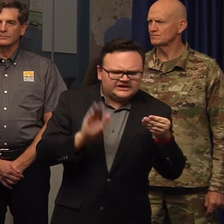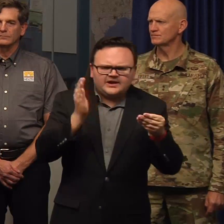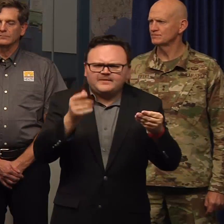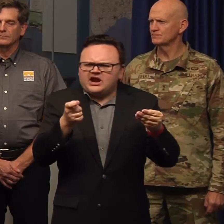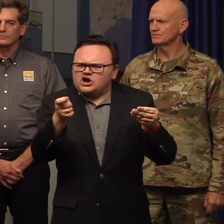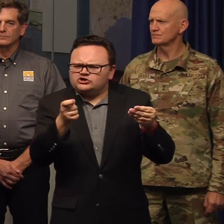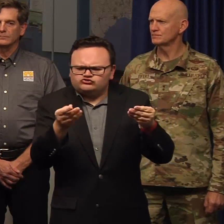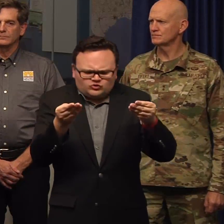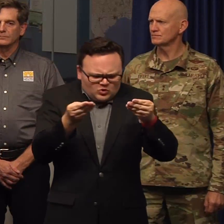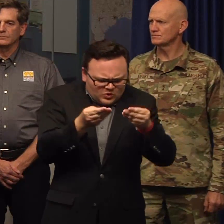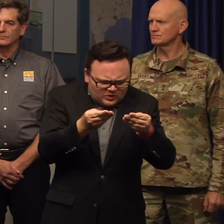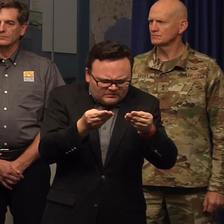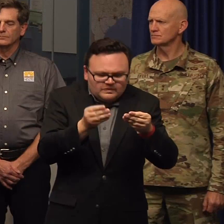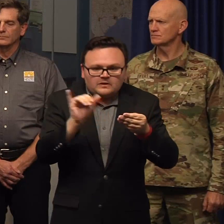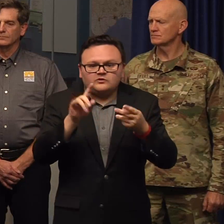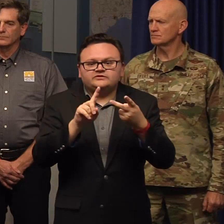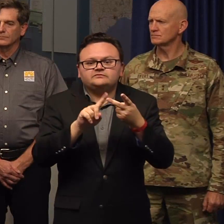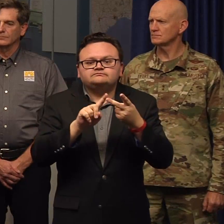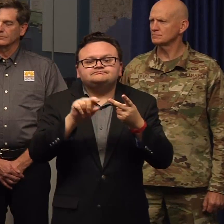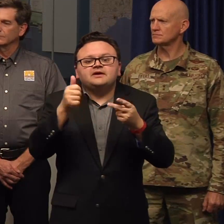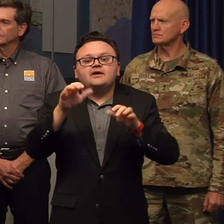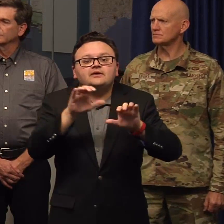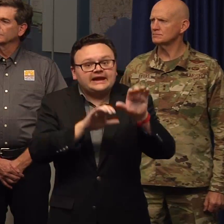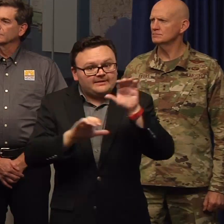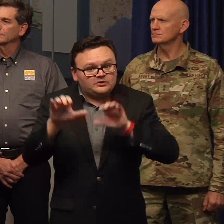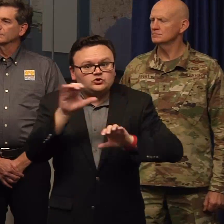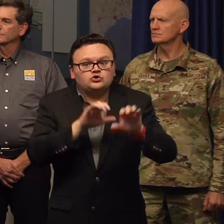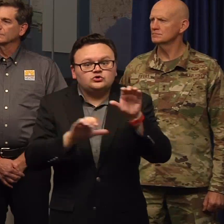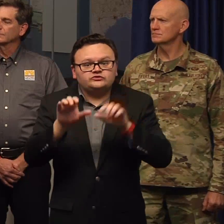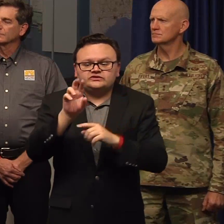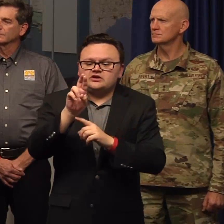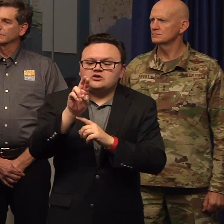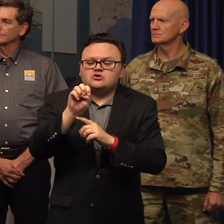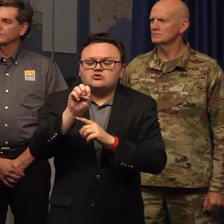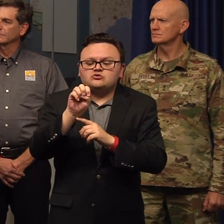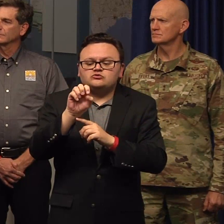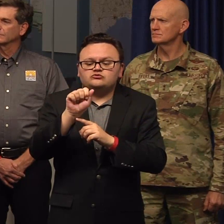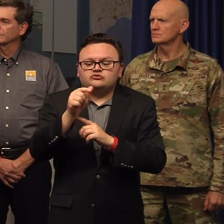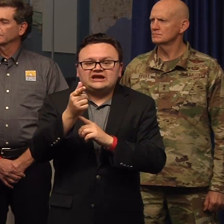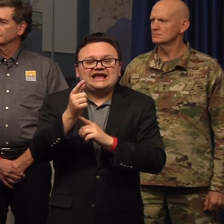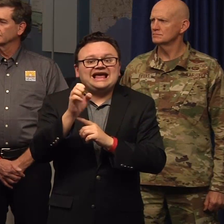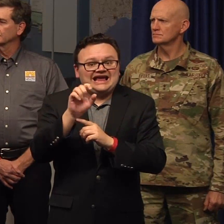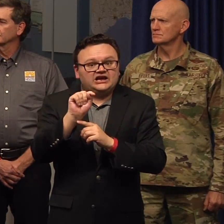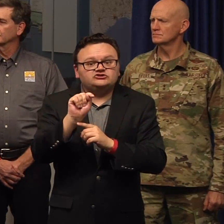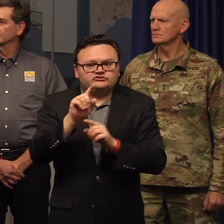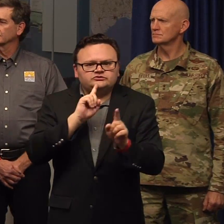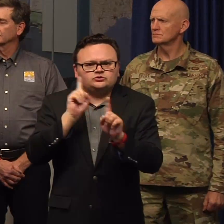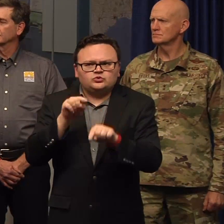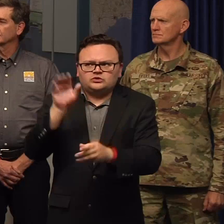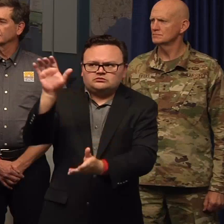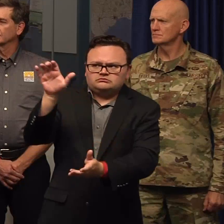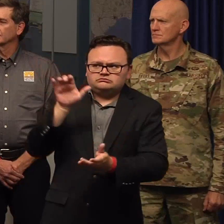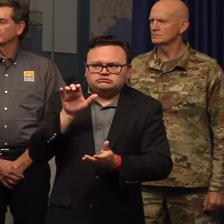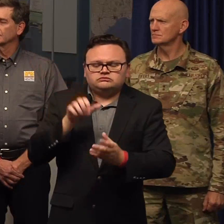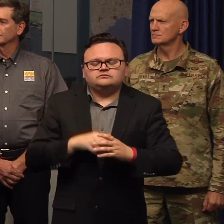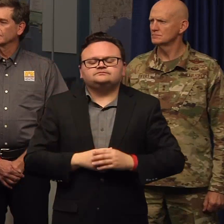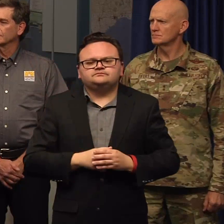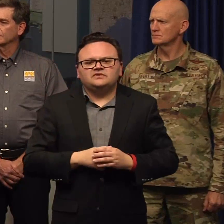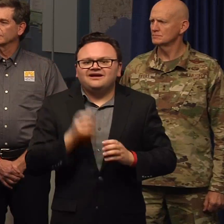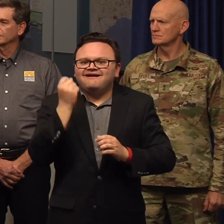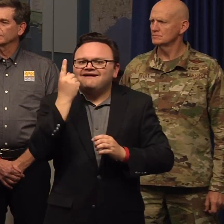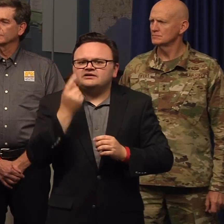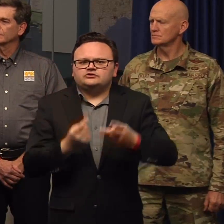TEST .THEN WE ALSO ARE